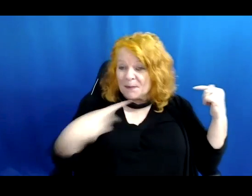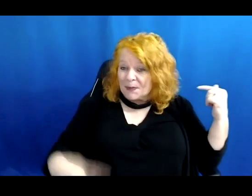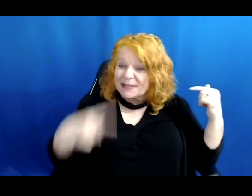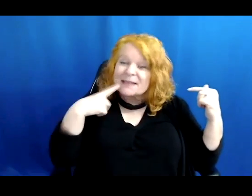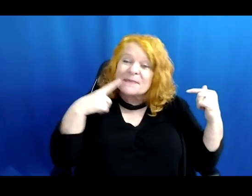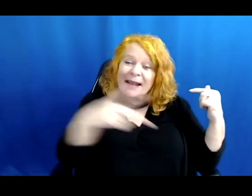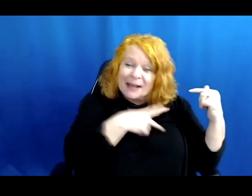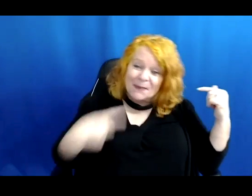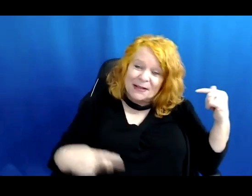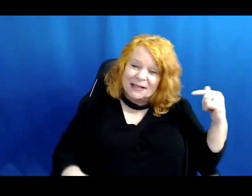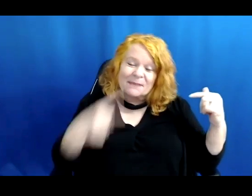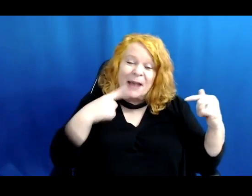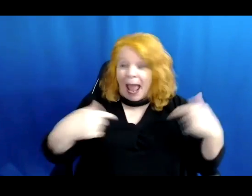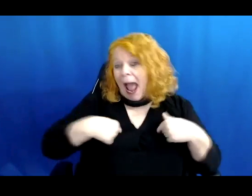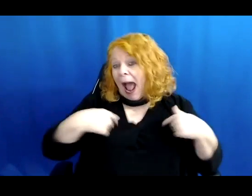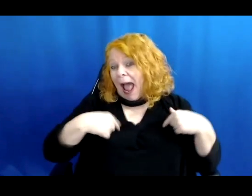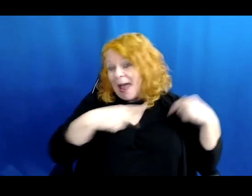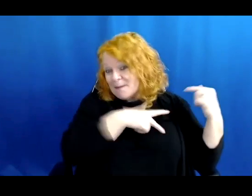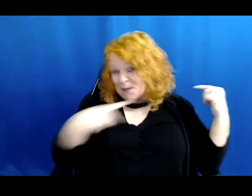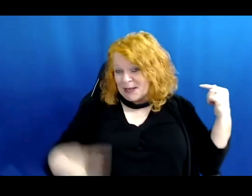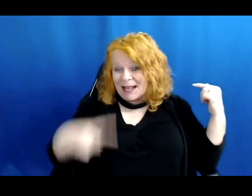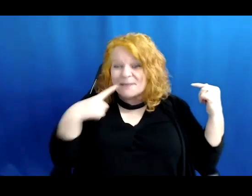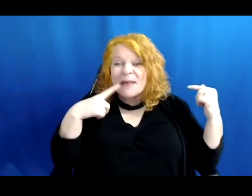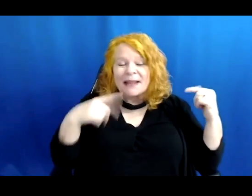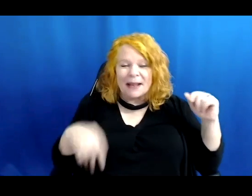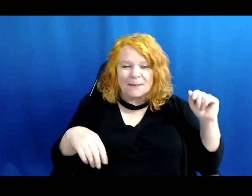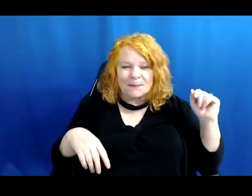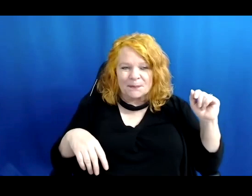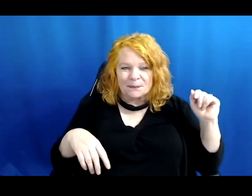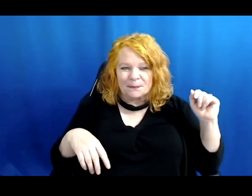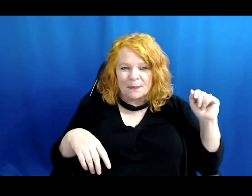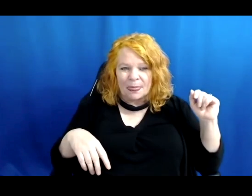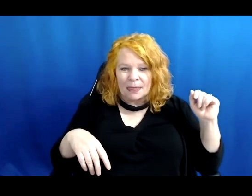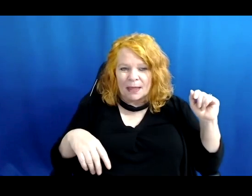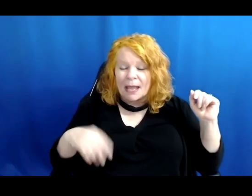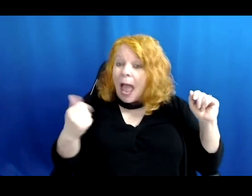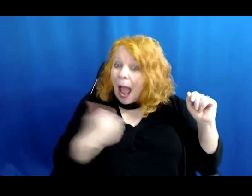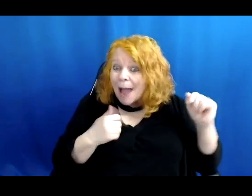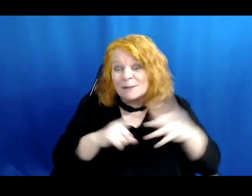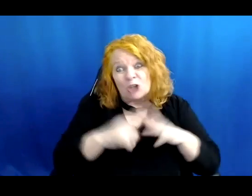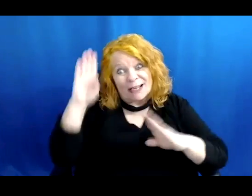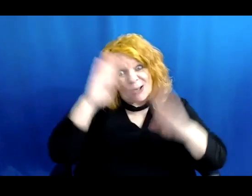Peggy.” “I am getting very worried about Penelope